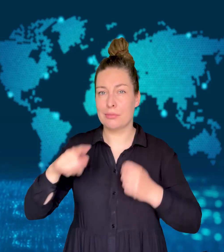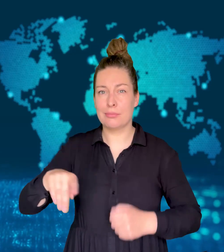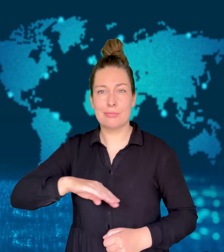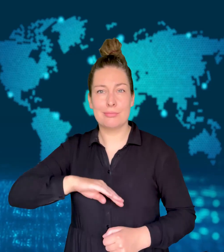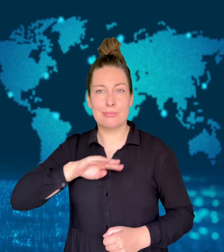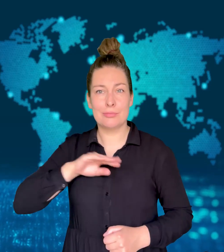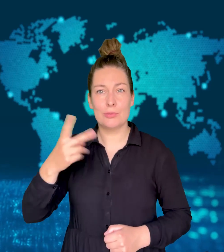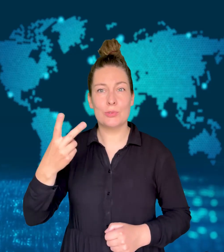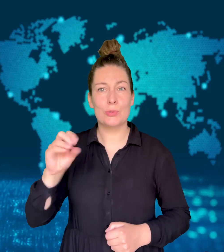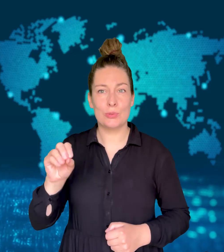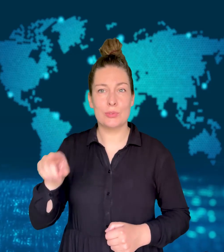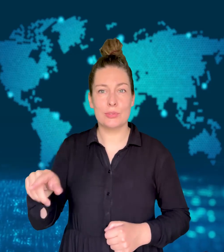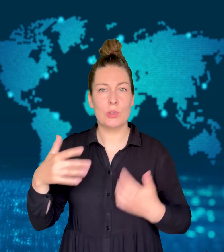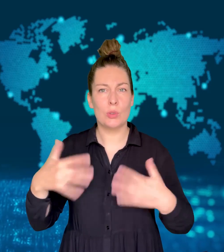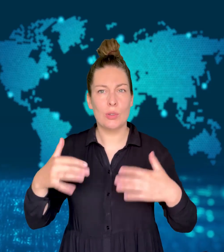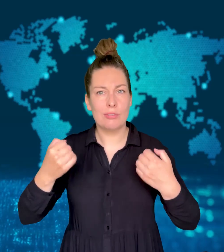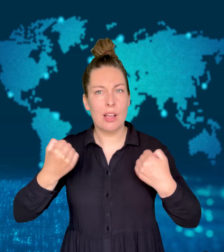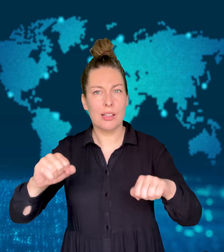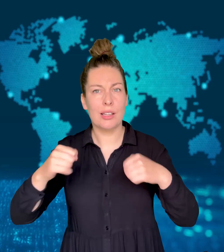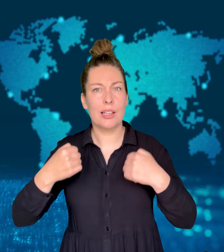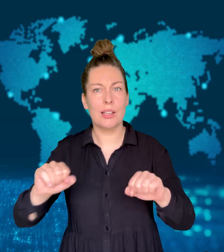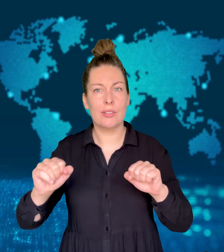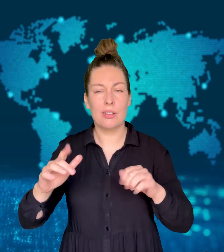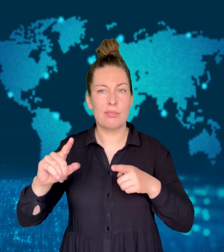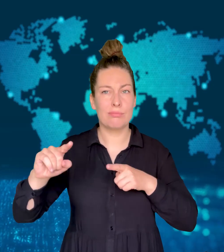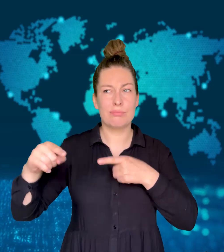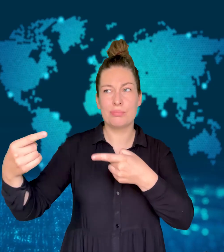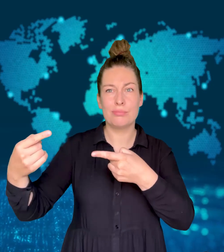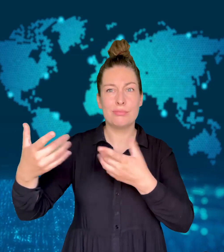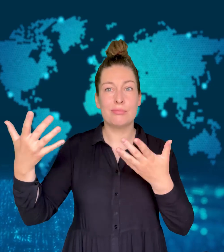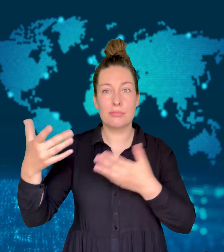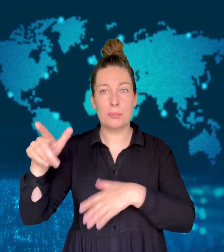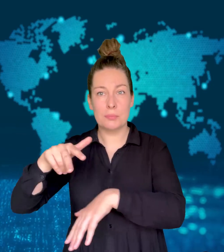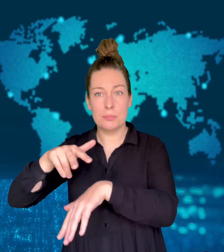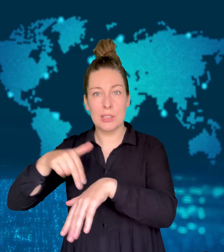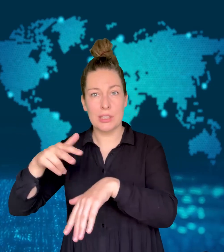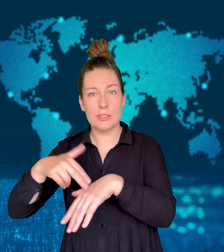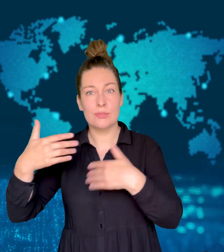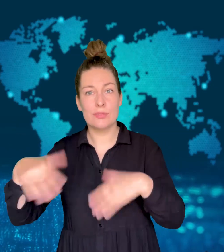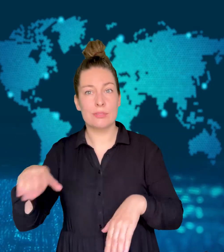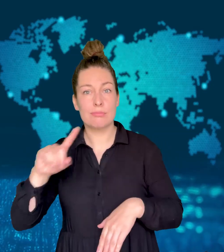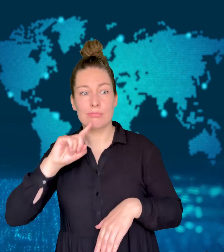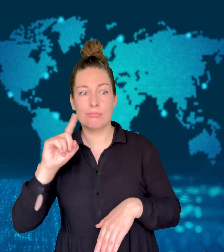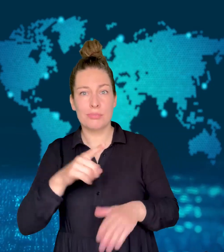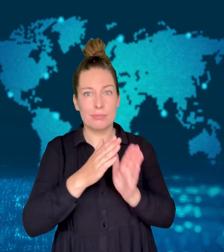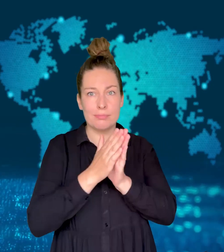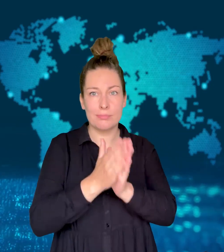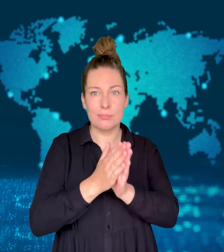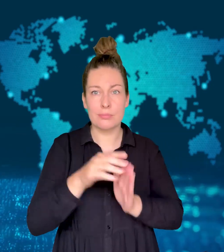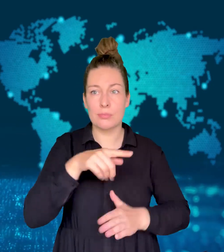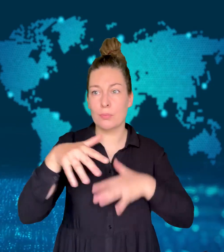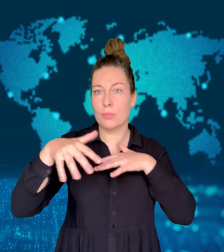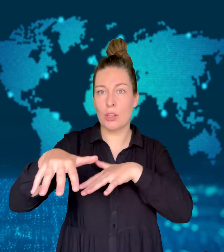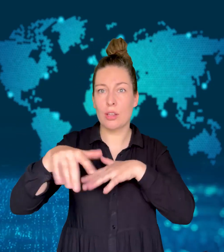leave a climate protest in Sweden's southern city of Malmo.